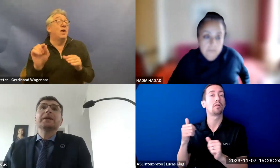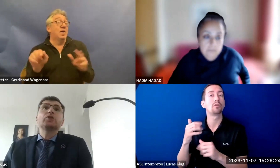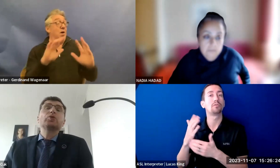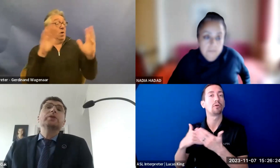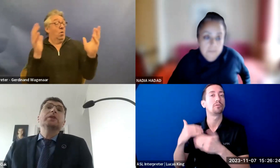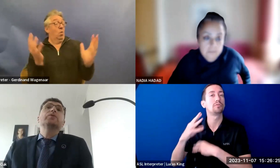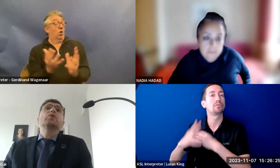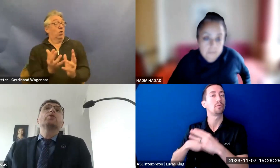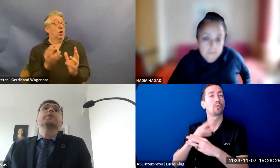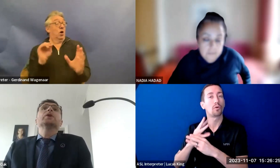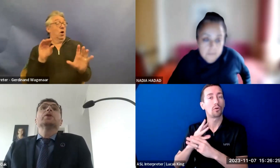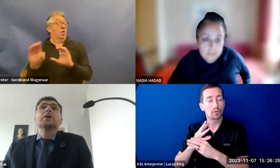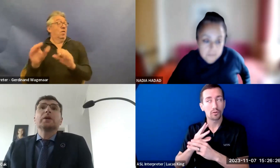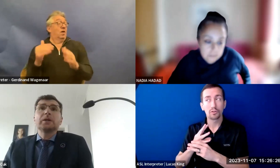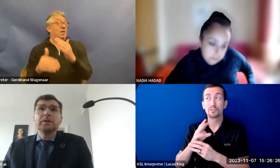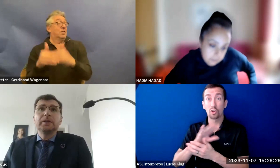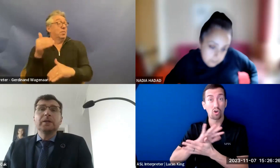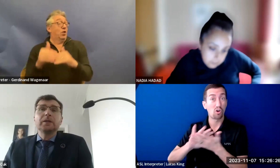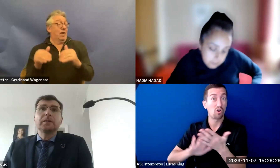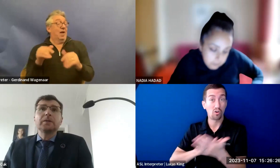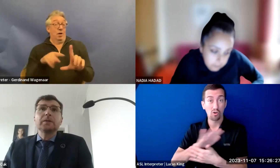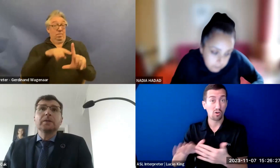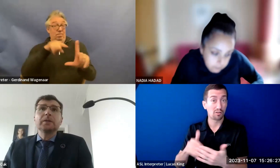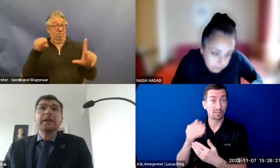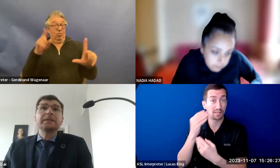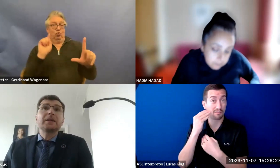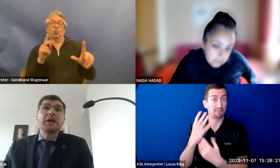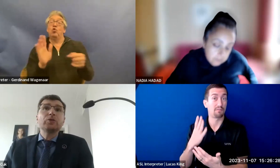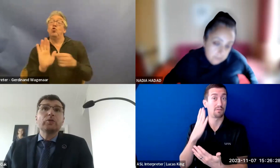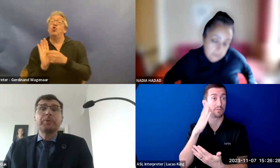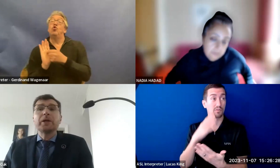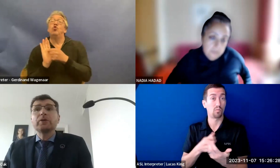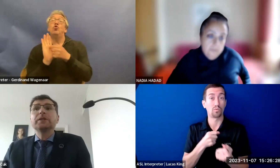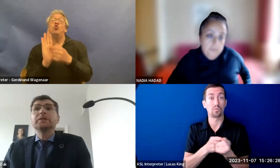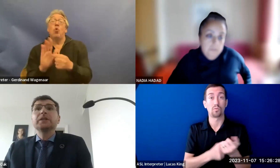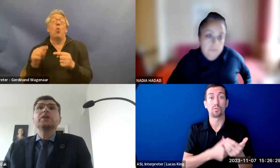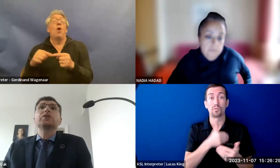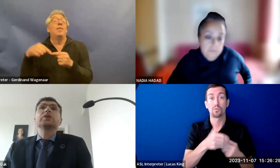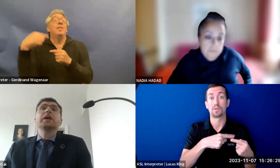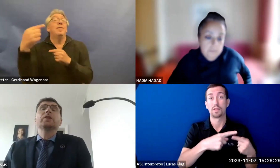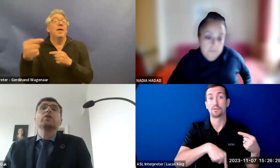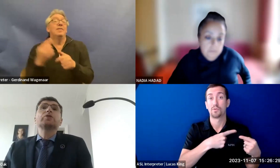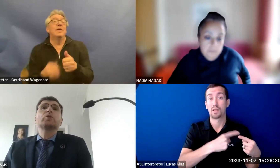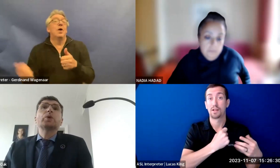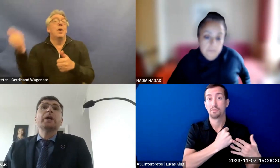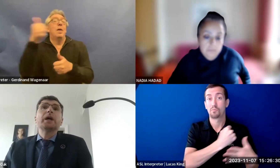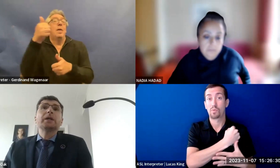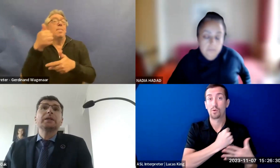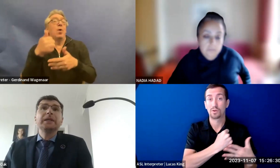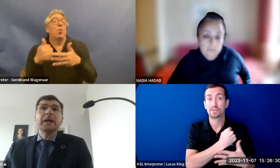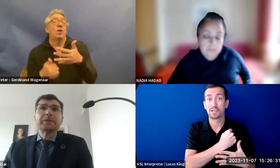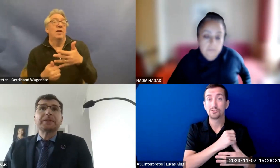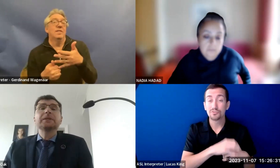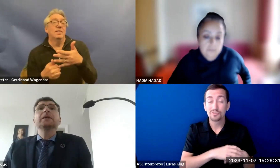That should inform the next round of prioritization and also where the gaps are.